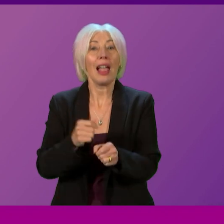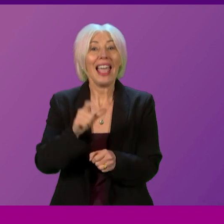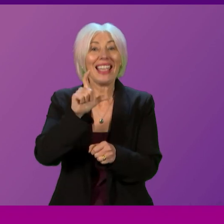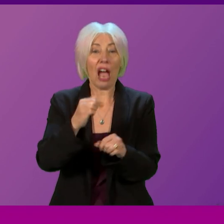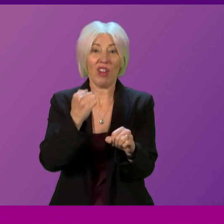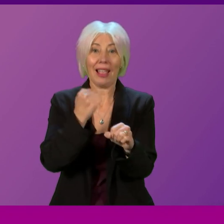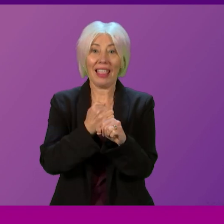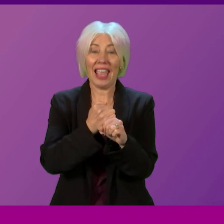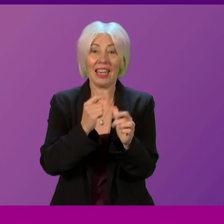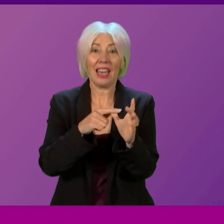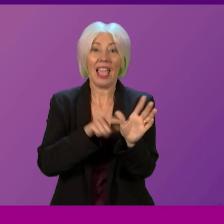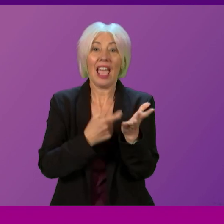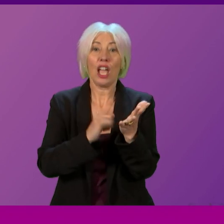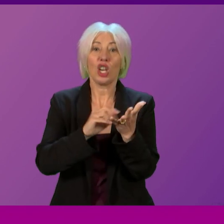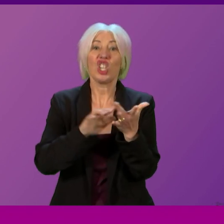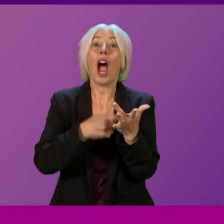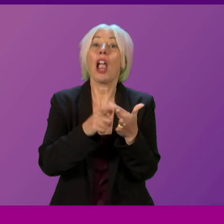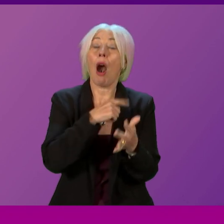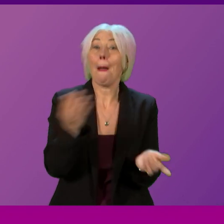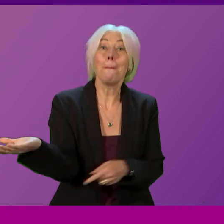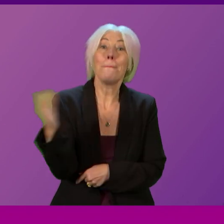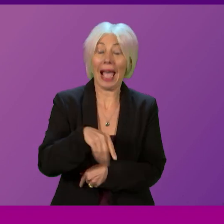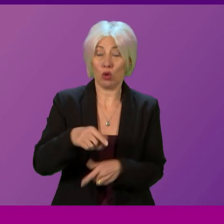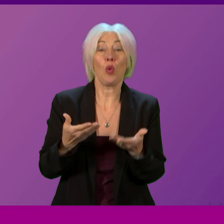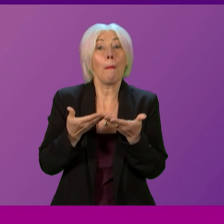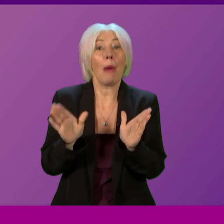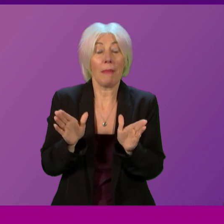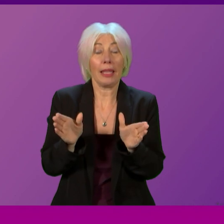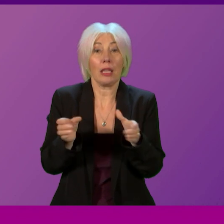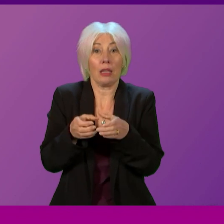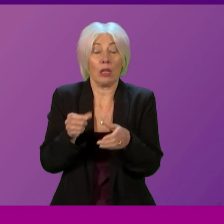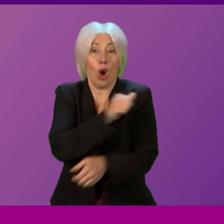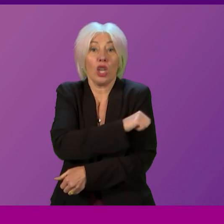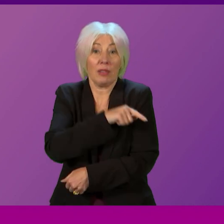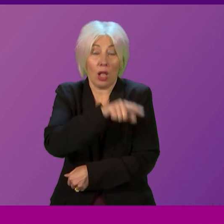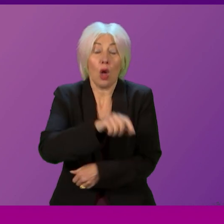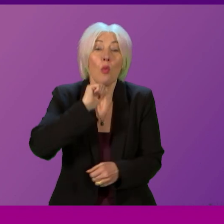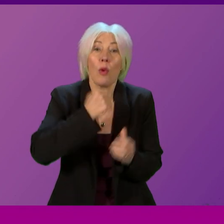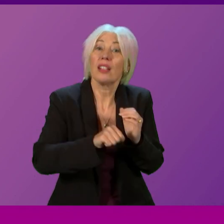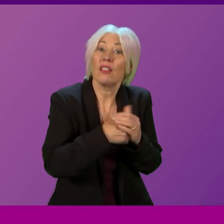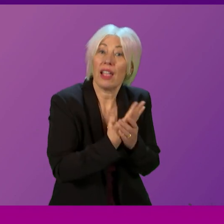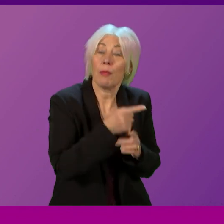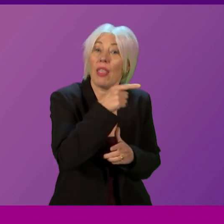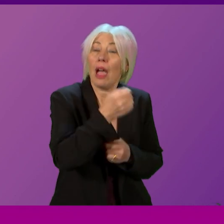Ayrshire—into public ownership. That facility will be developed to become one of our new national treatment centres.